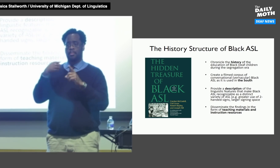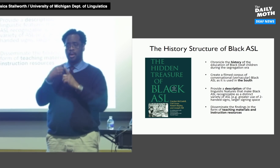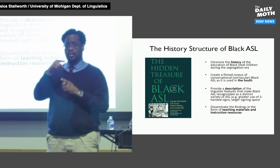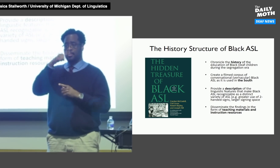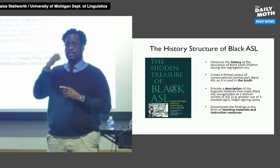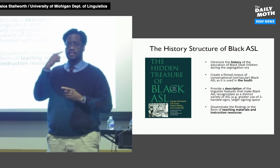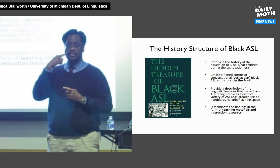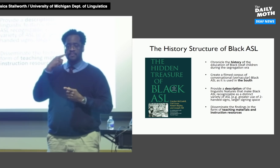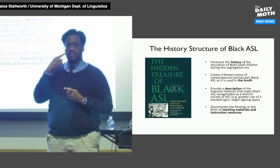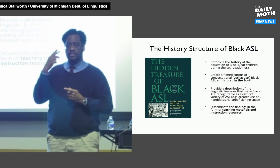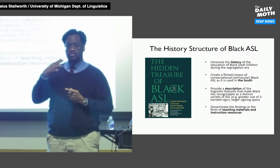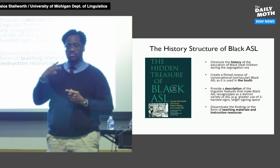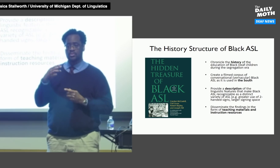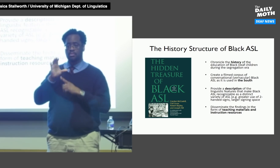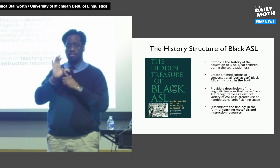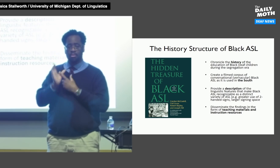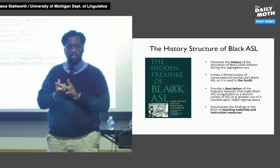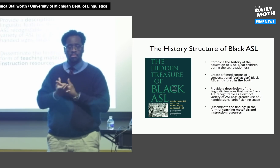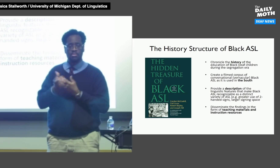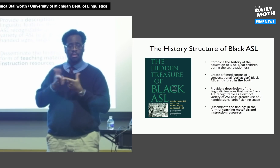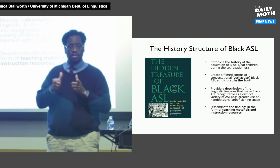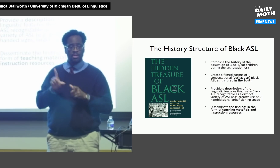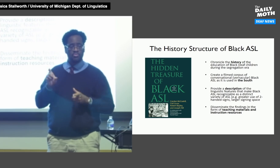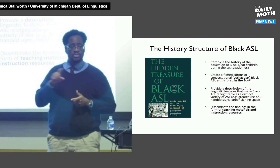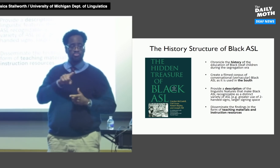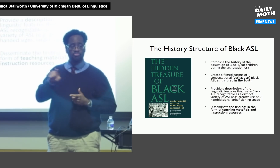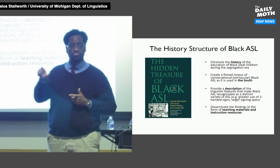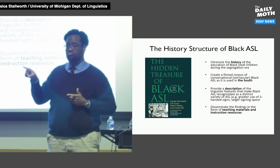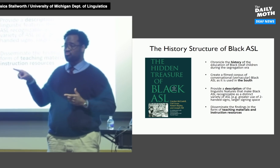Black and Deaf history, culture, or language?